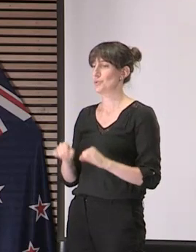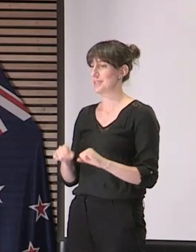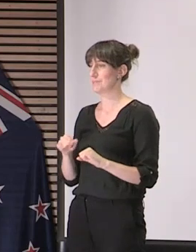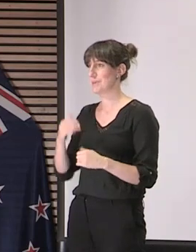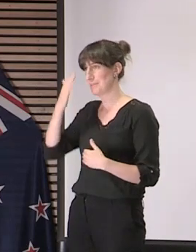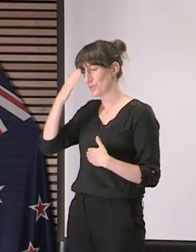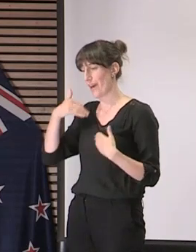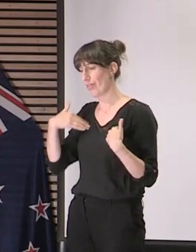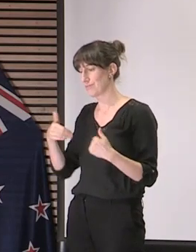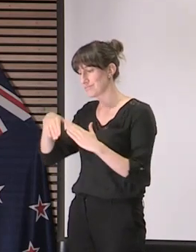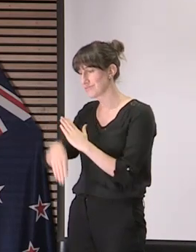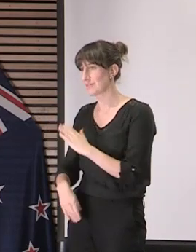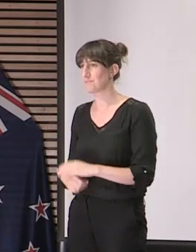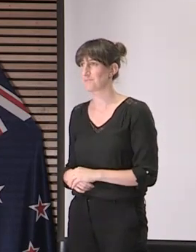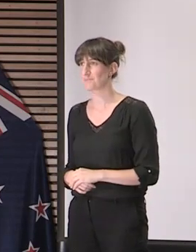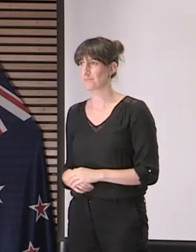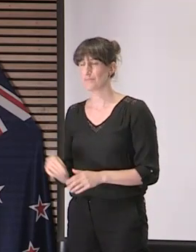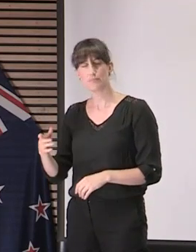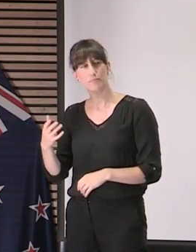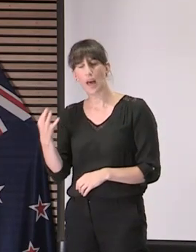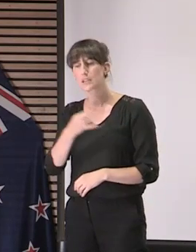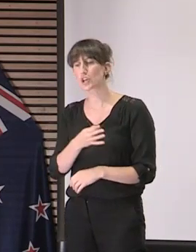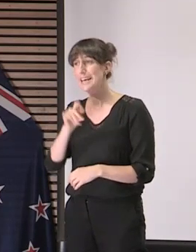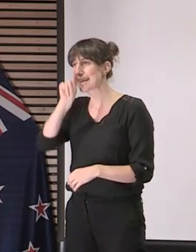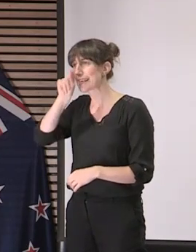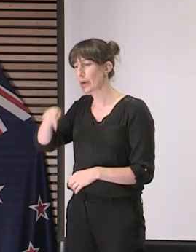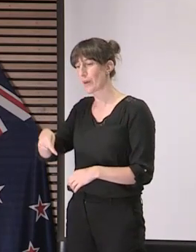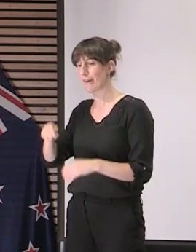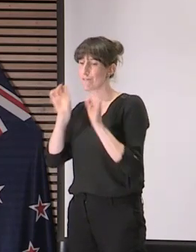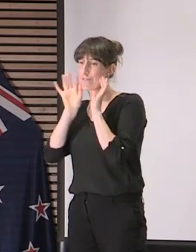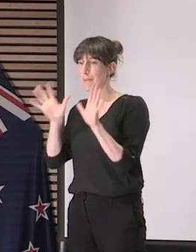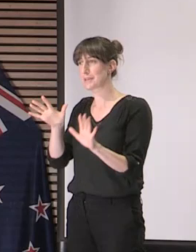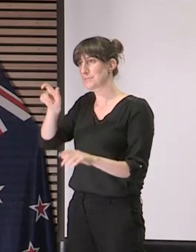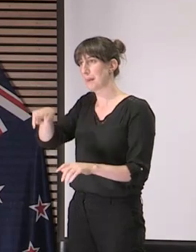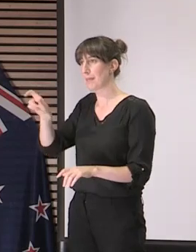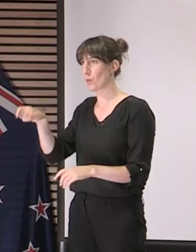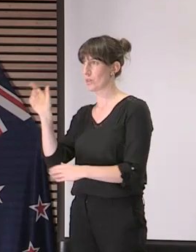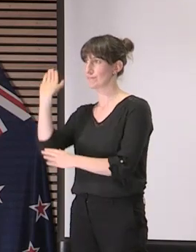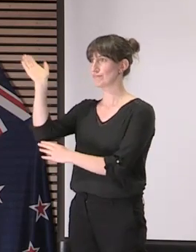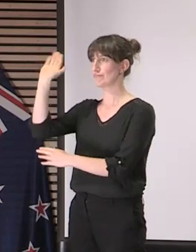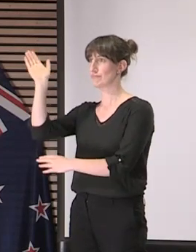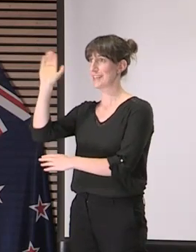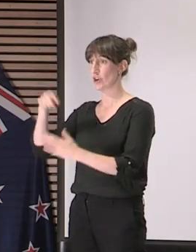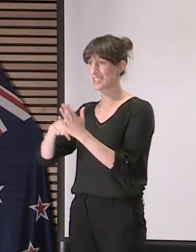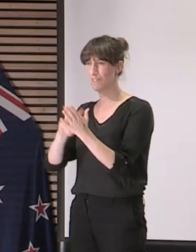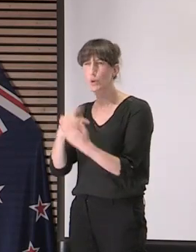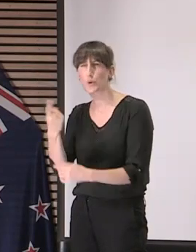want to support them with that. We're looking at what additional support they need.